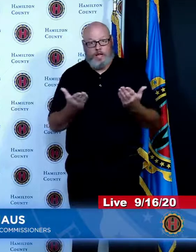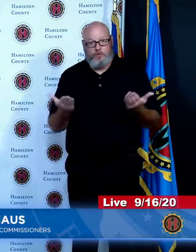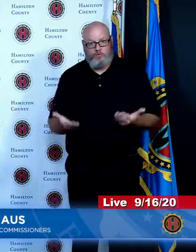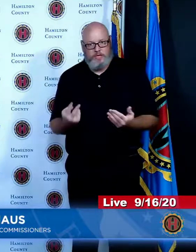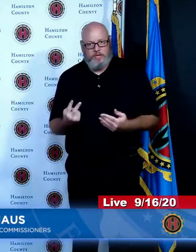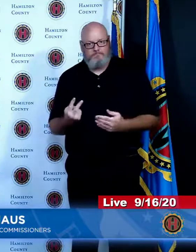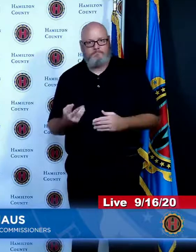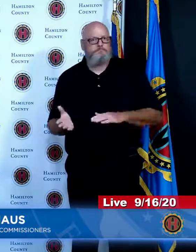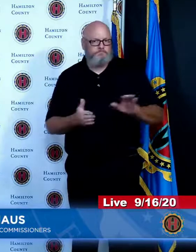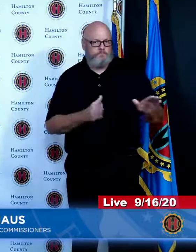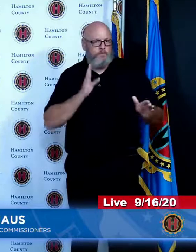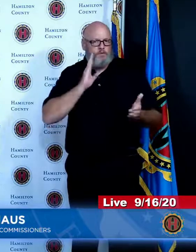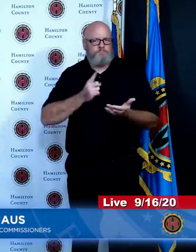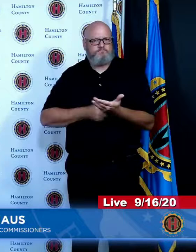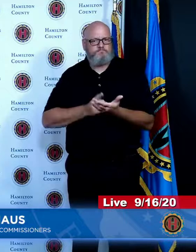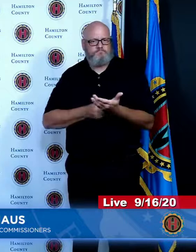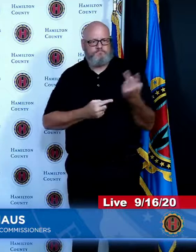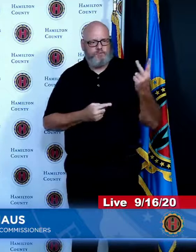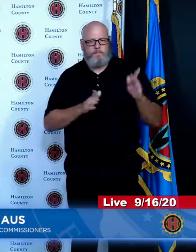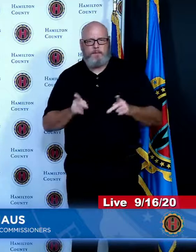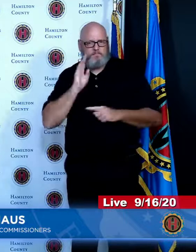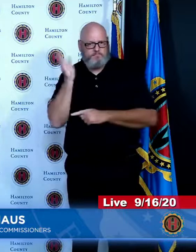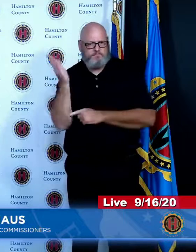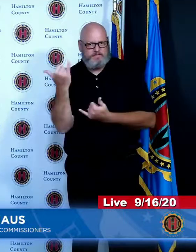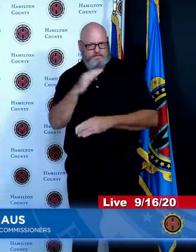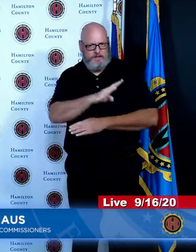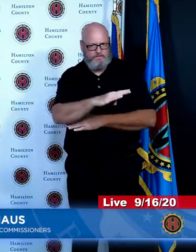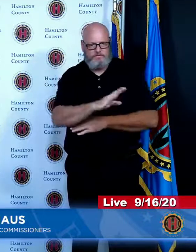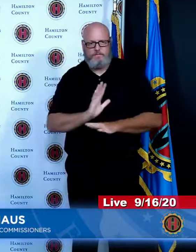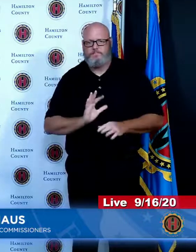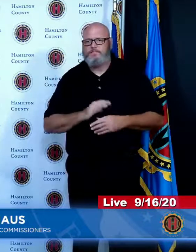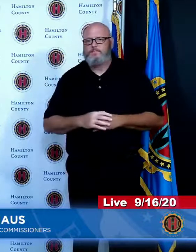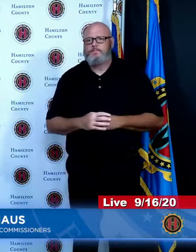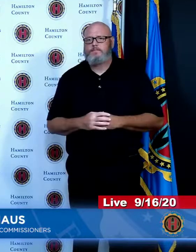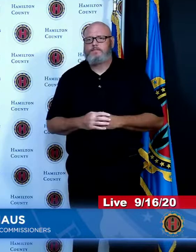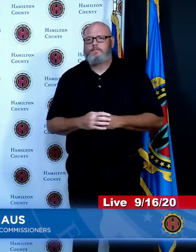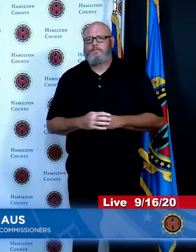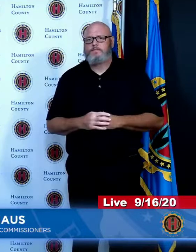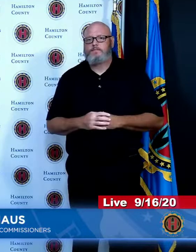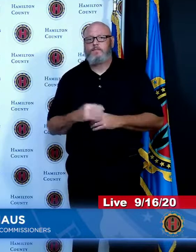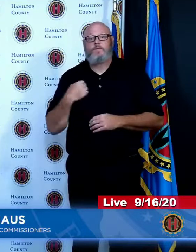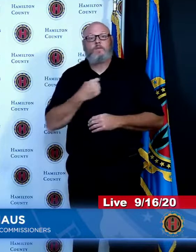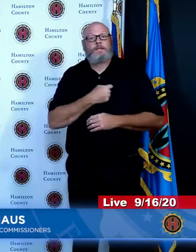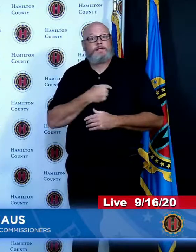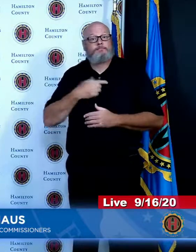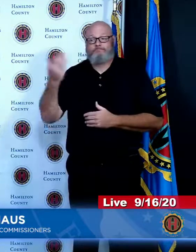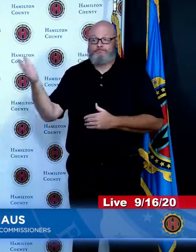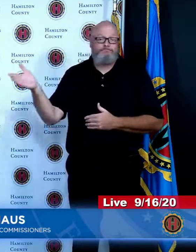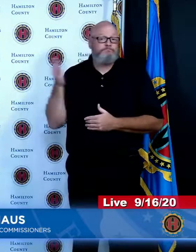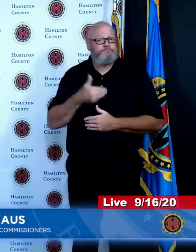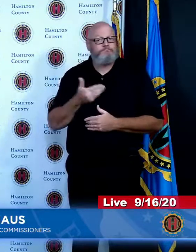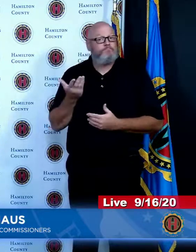as of this morning sent an email out about an increase in positivity rates in